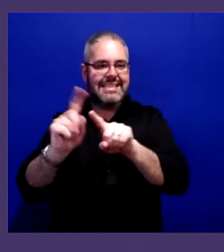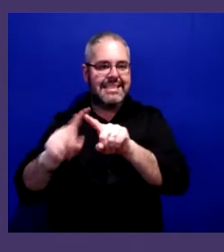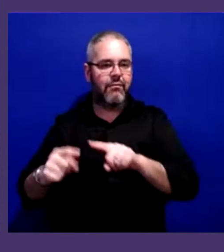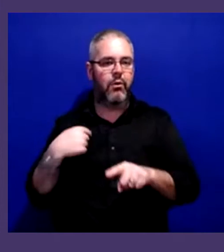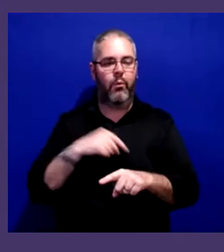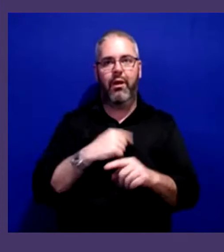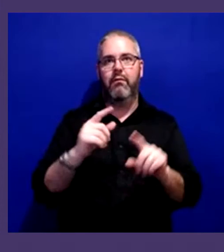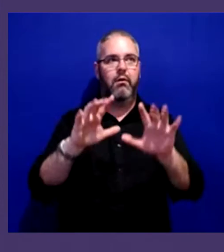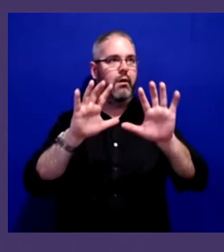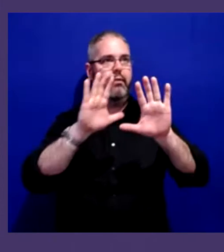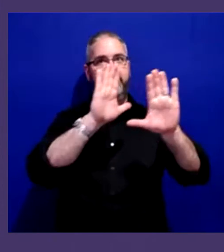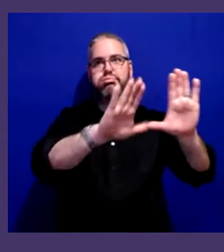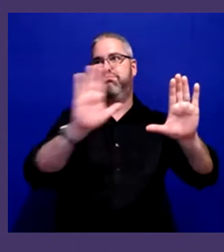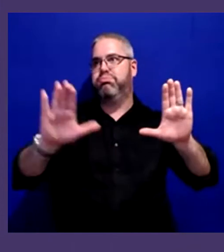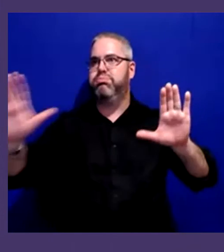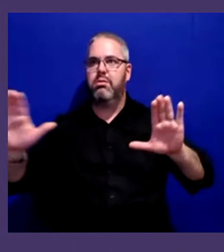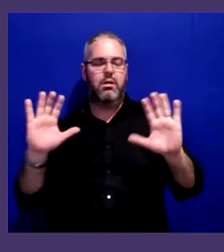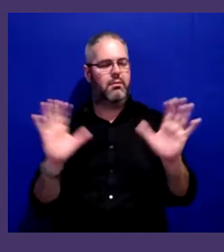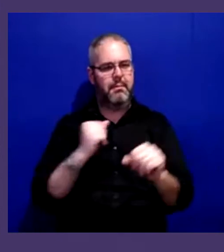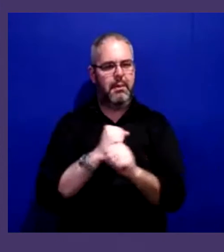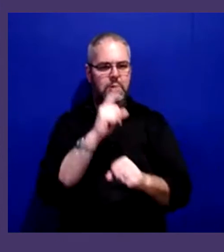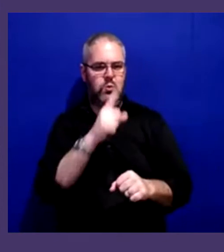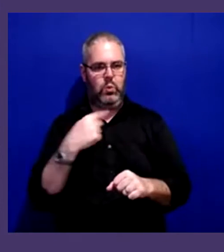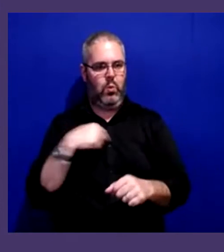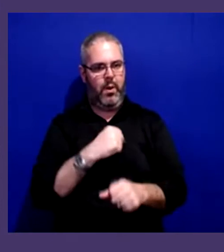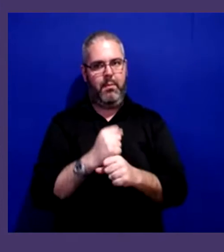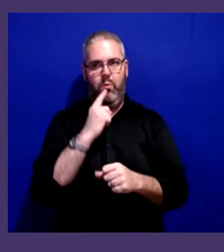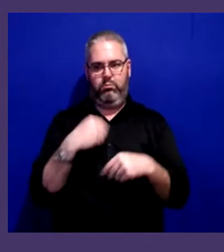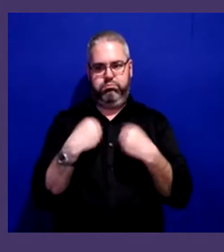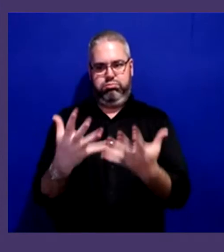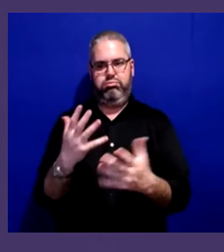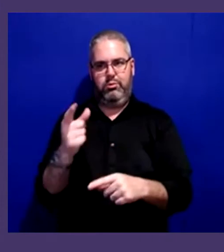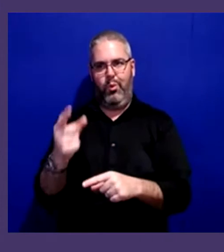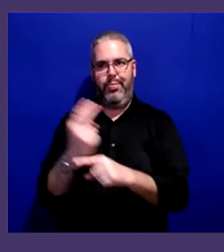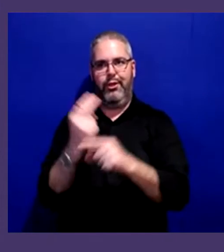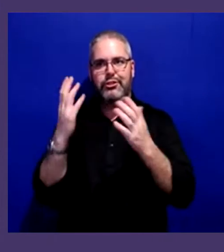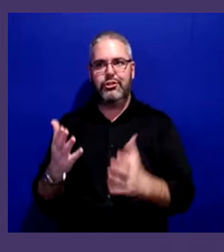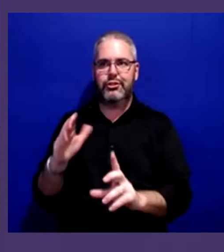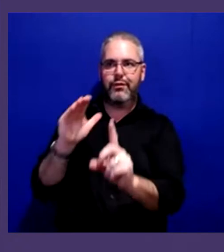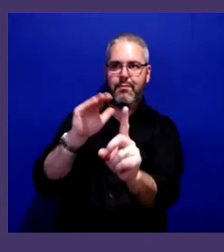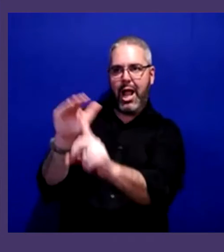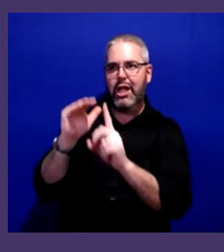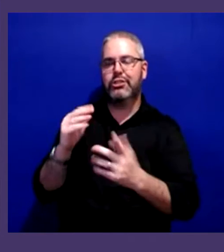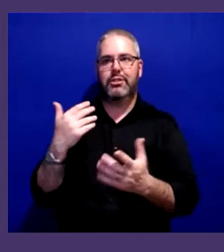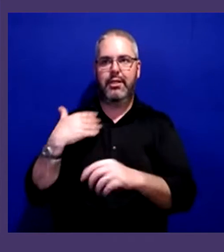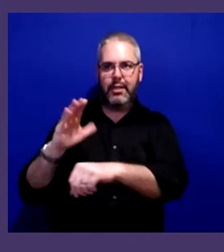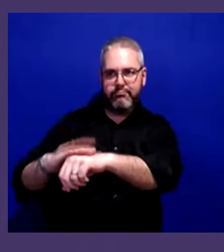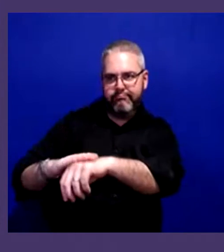Let's make sure that we are giving users reminders and cues to help them with their task.